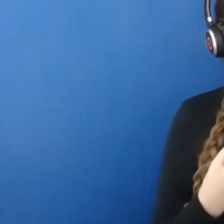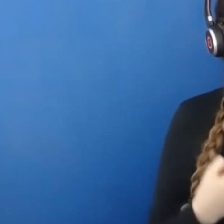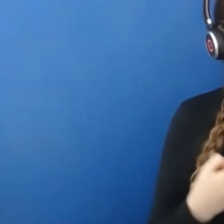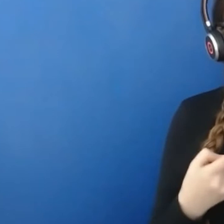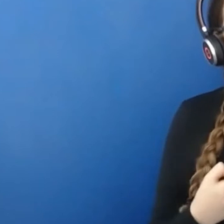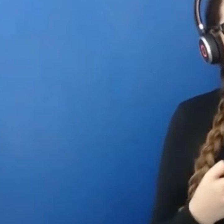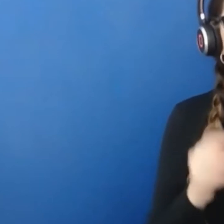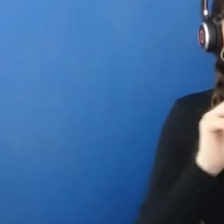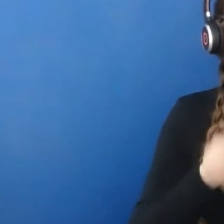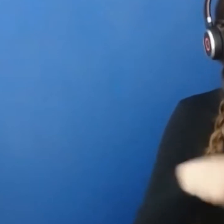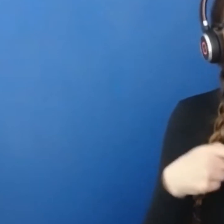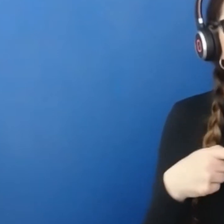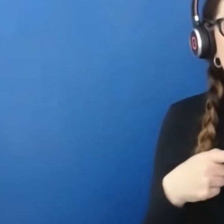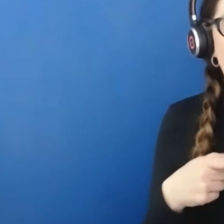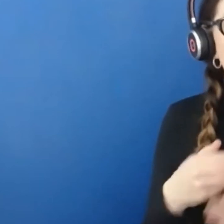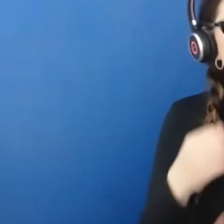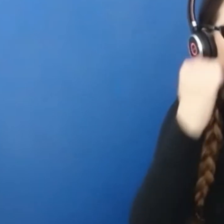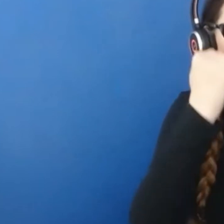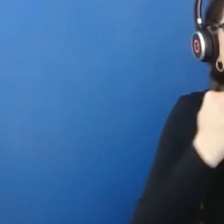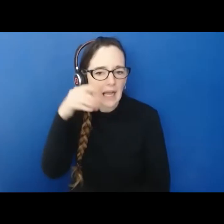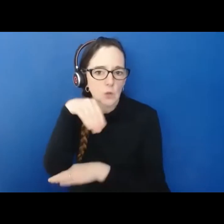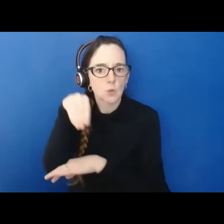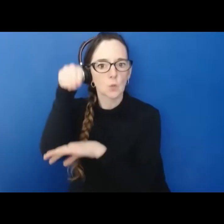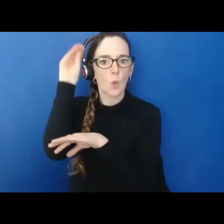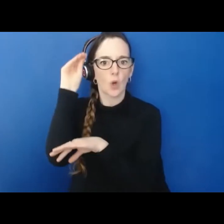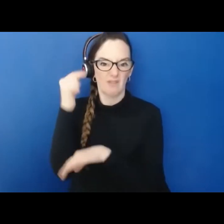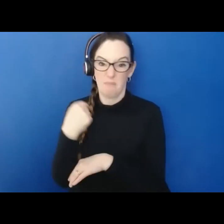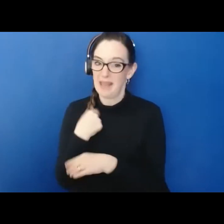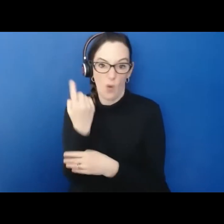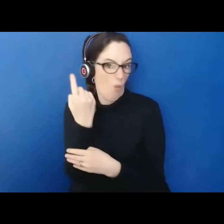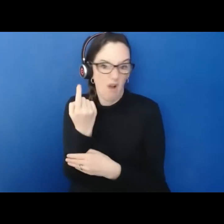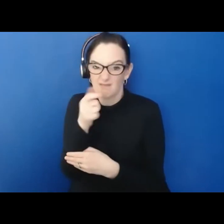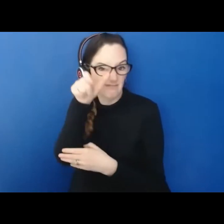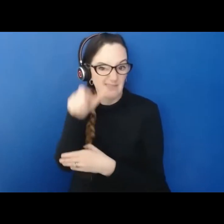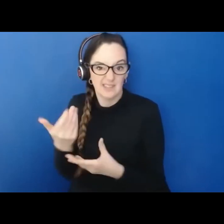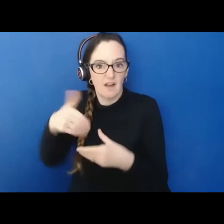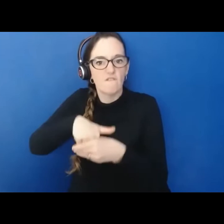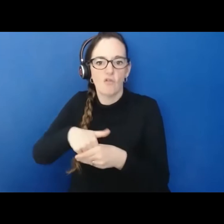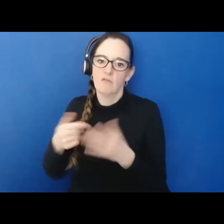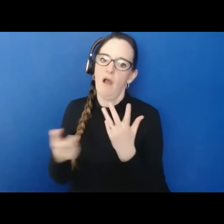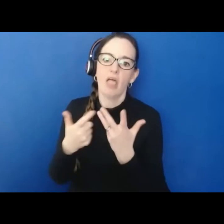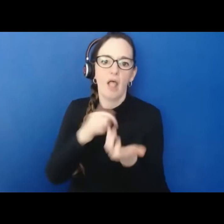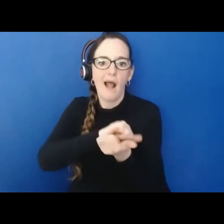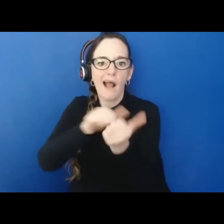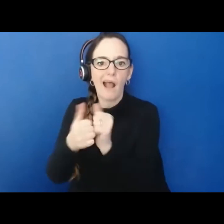which I'm just one part of. The other members and conspirators is Calum